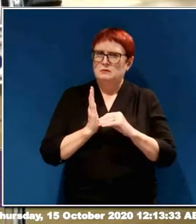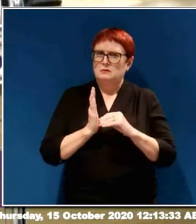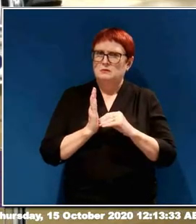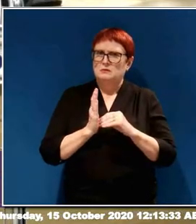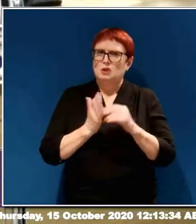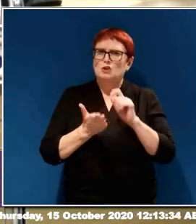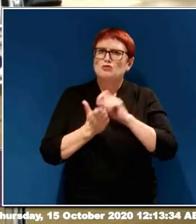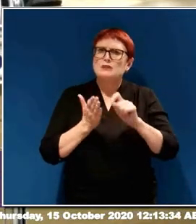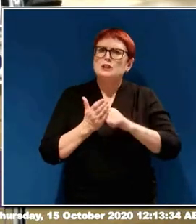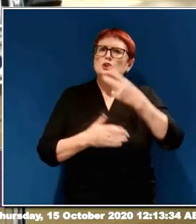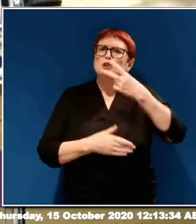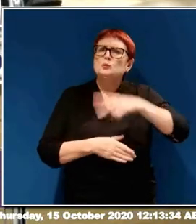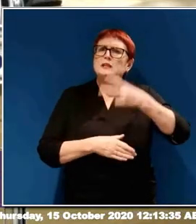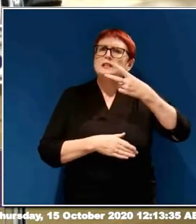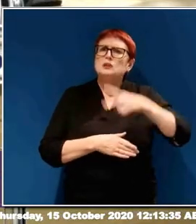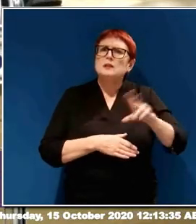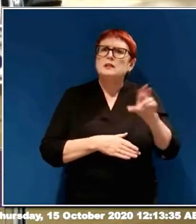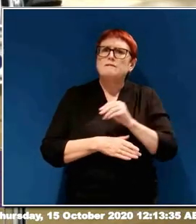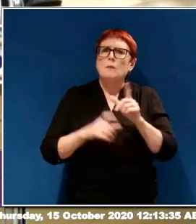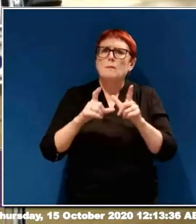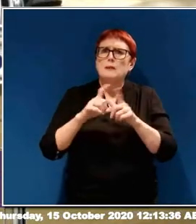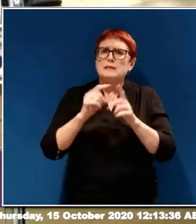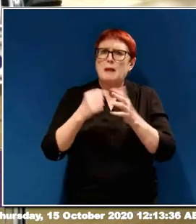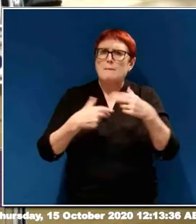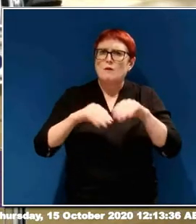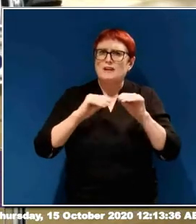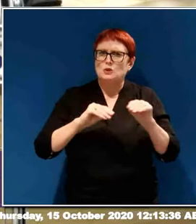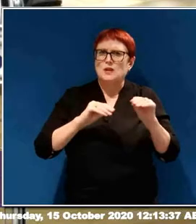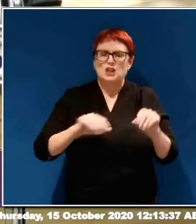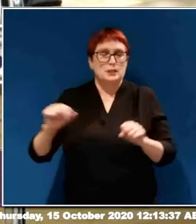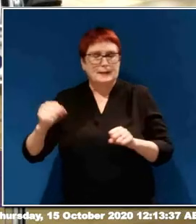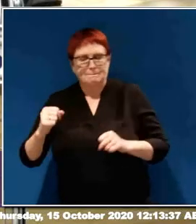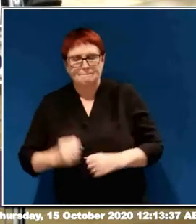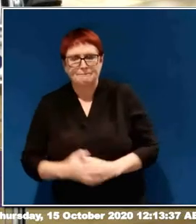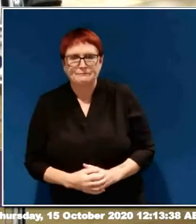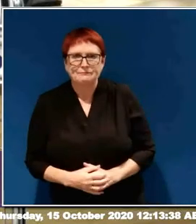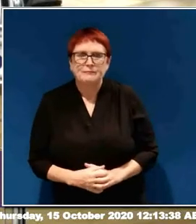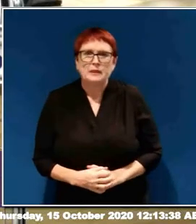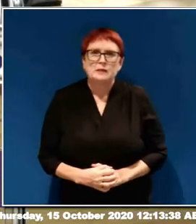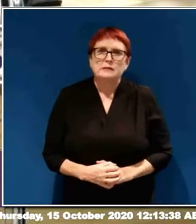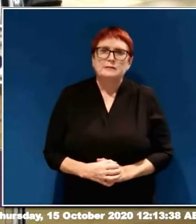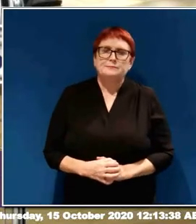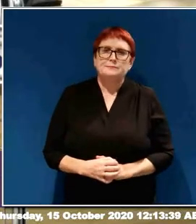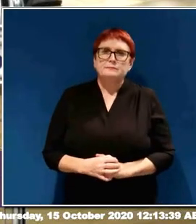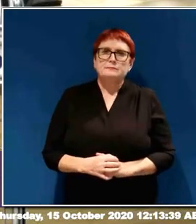Yes, that's correct. Do I take it from that communication that she was not aware